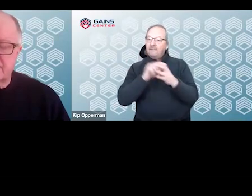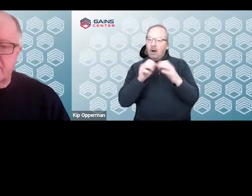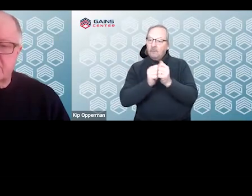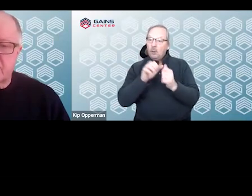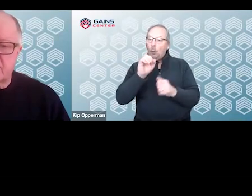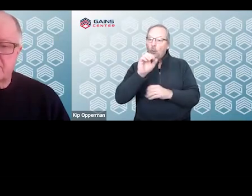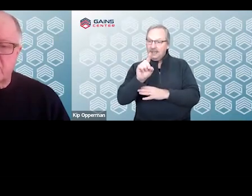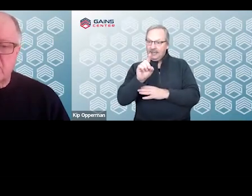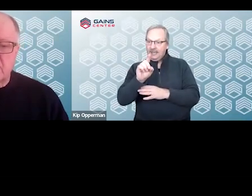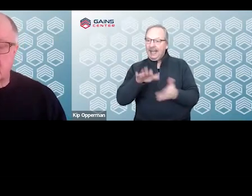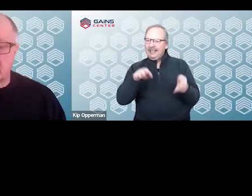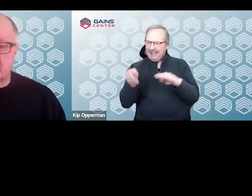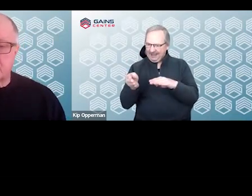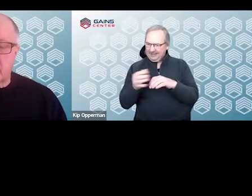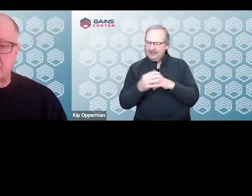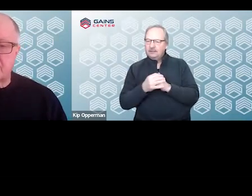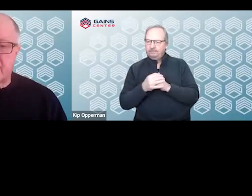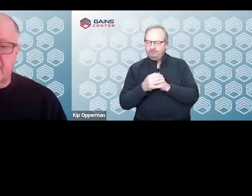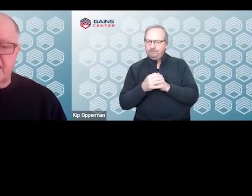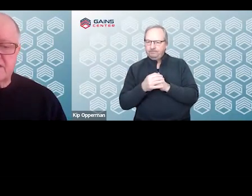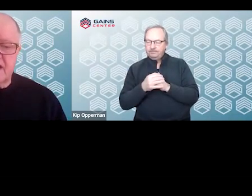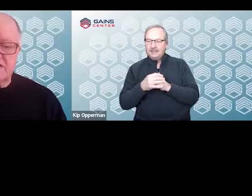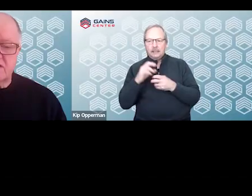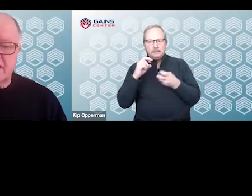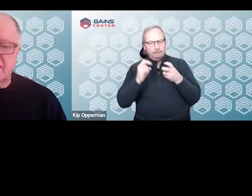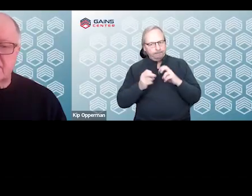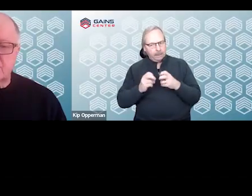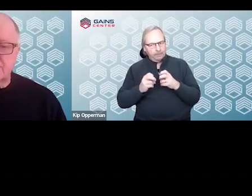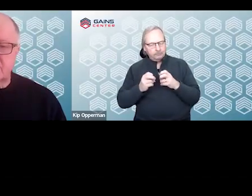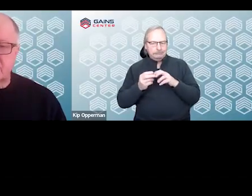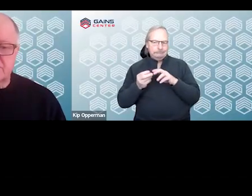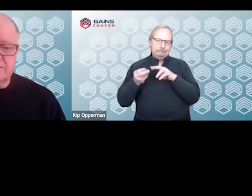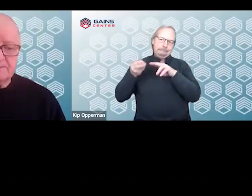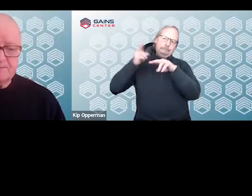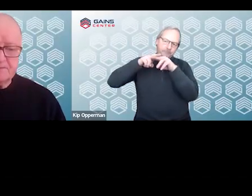So it's been a problem that has escalated in recent years.